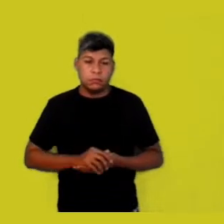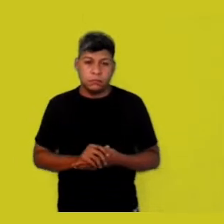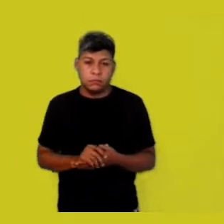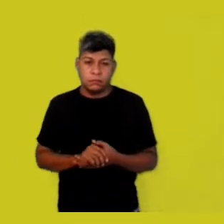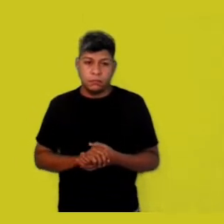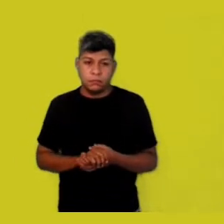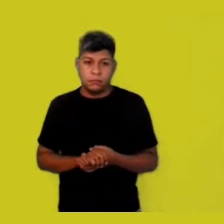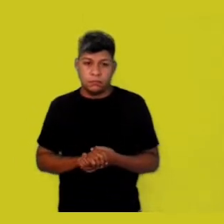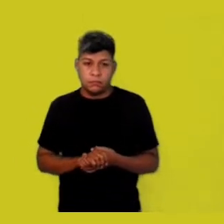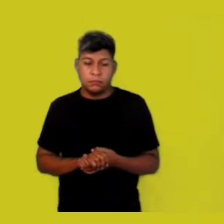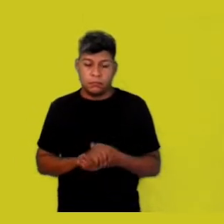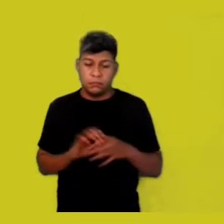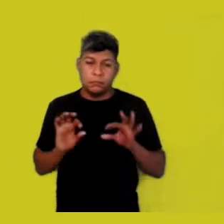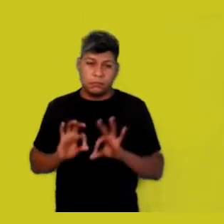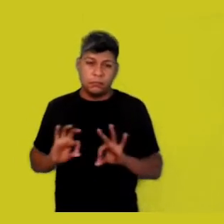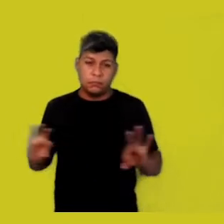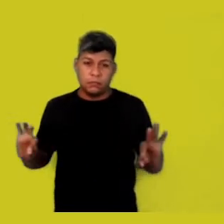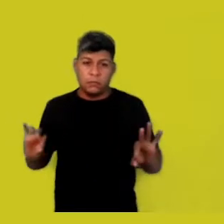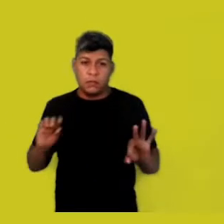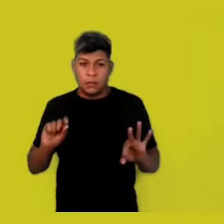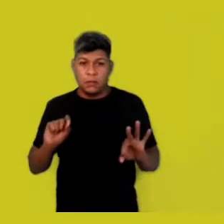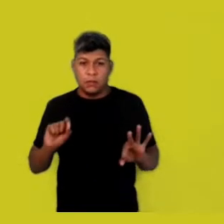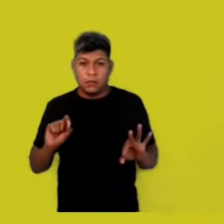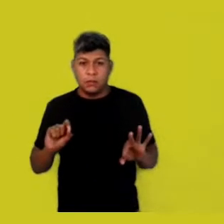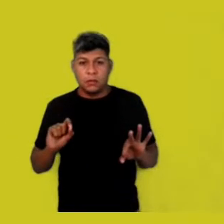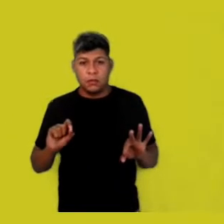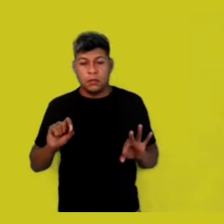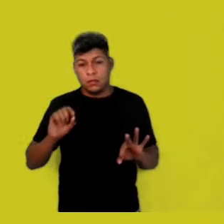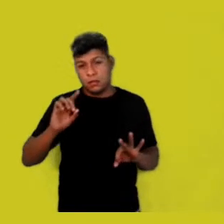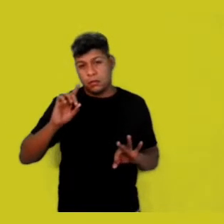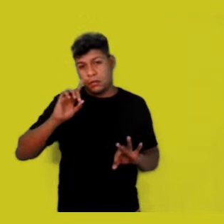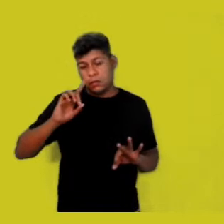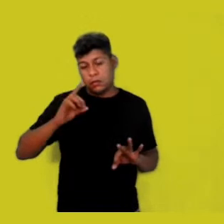in a certain Western ontology and ethics